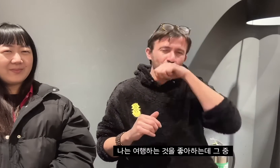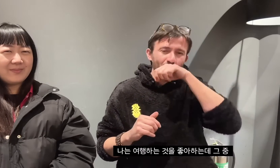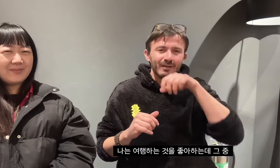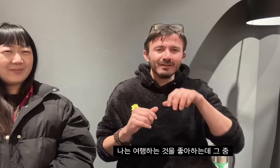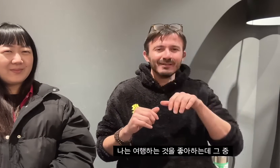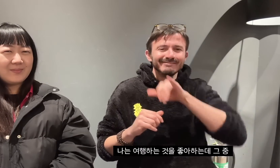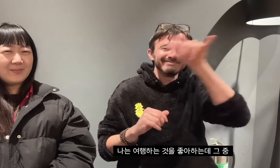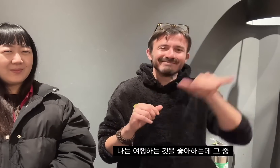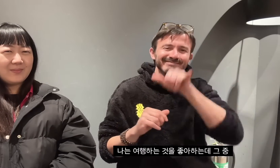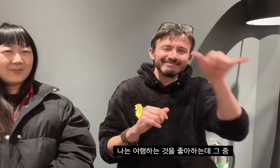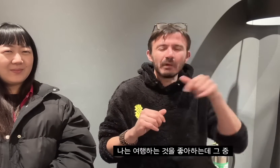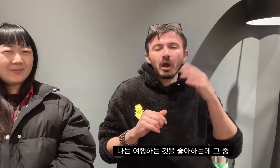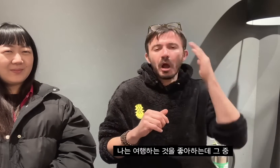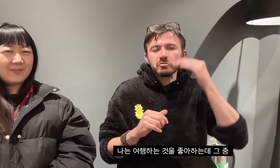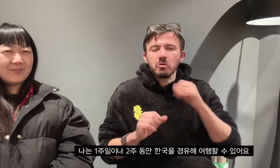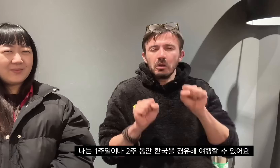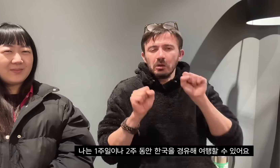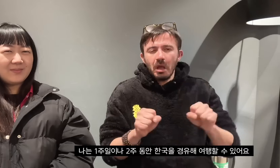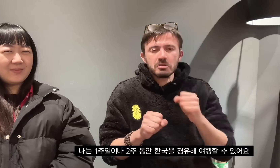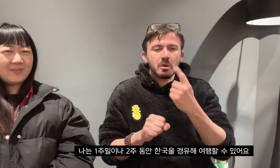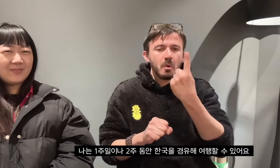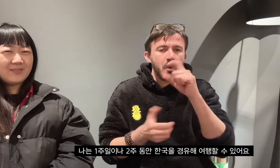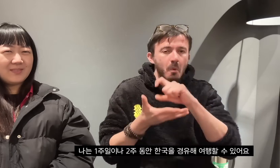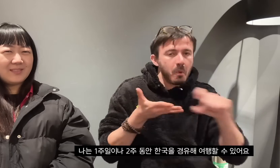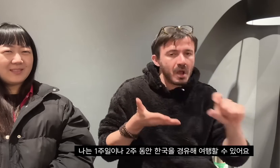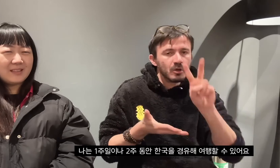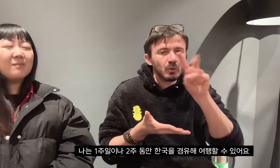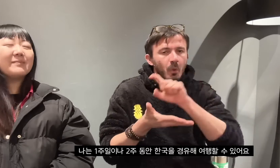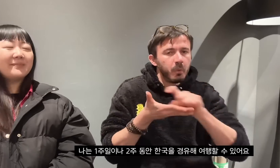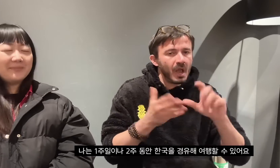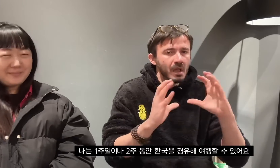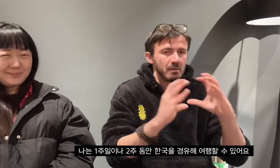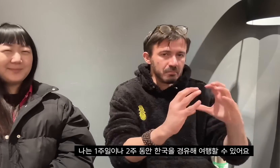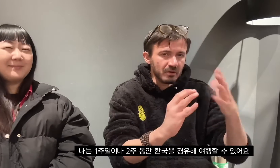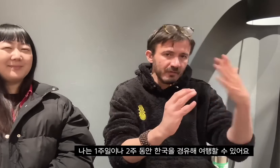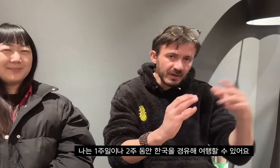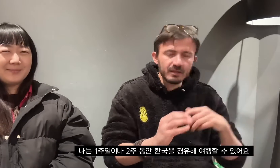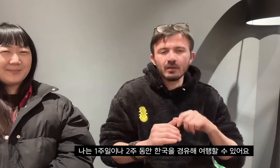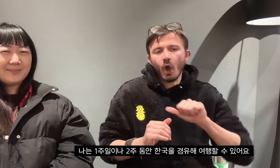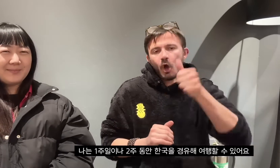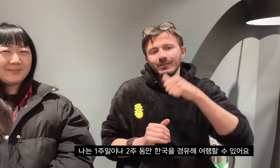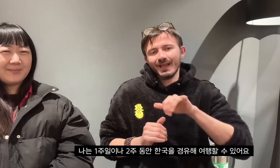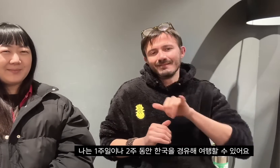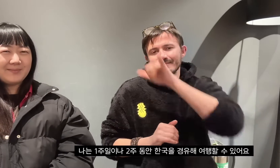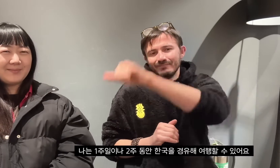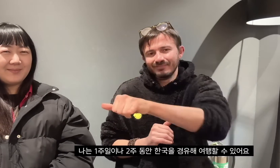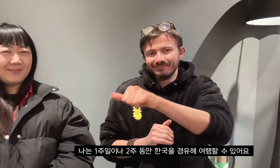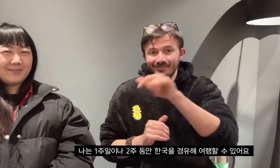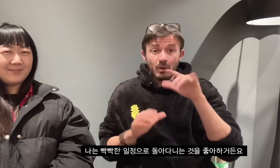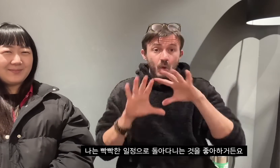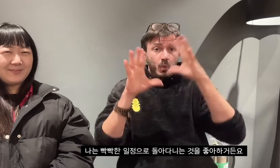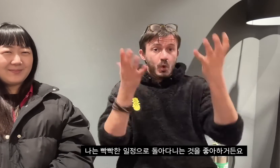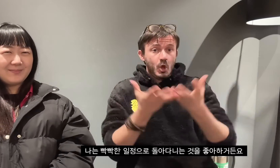I love to travel, but I think I might just stop by for a week or two to see it.